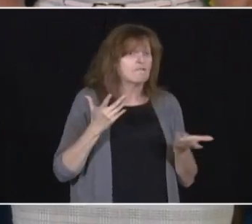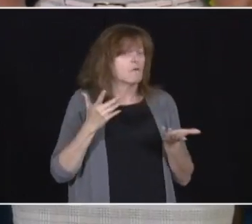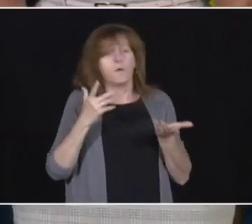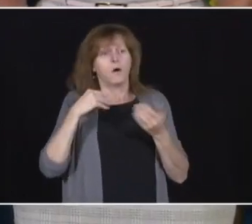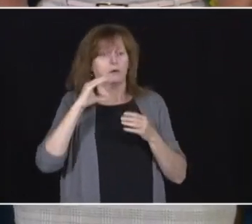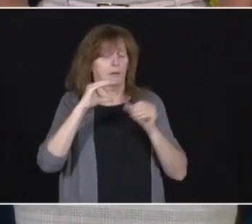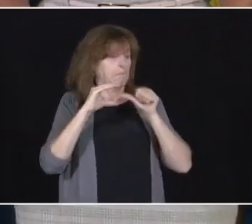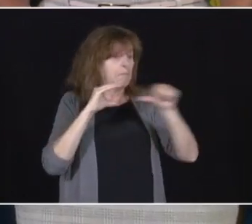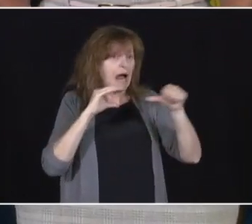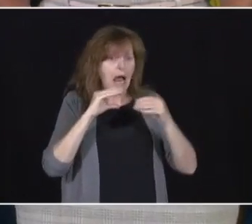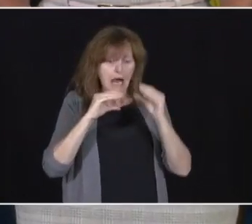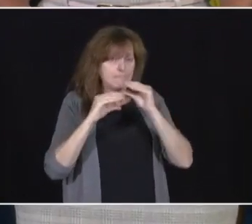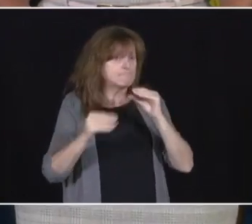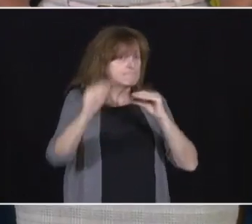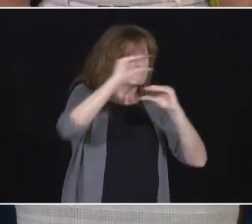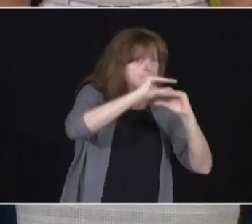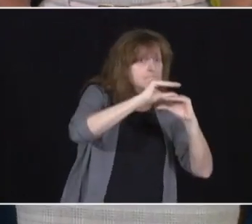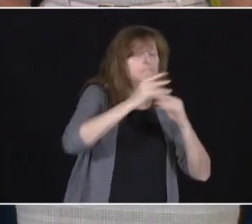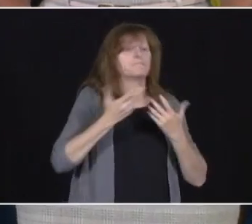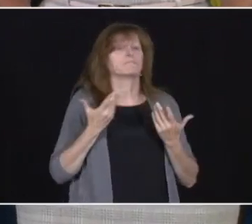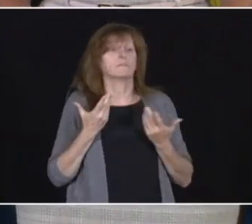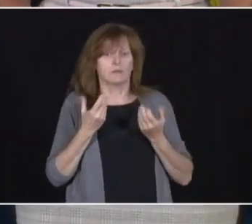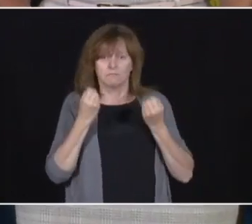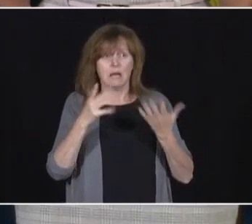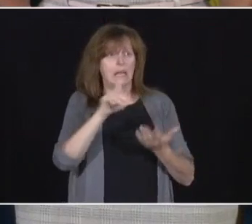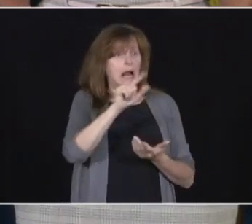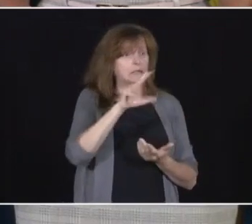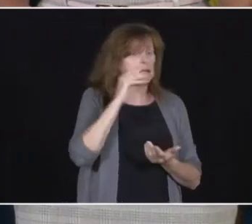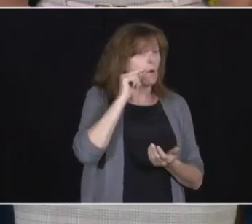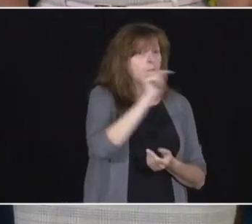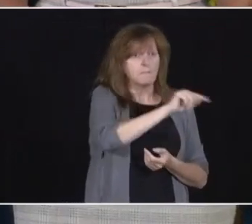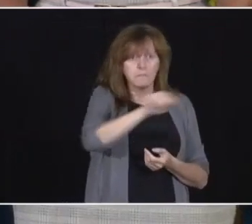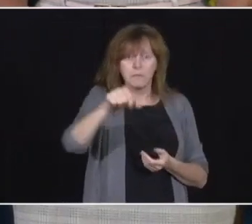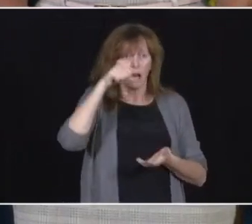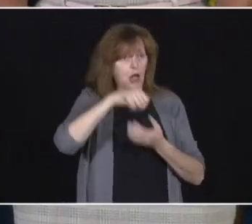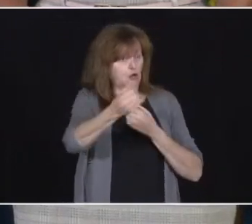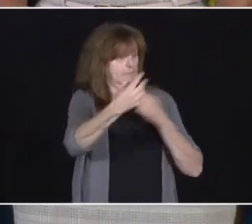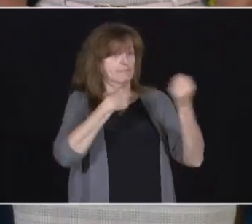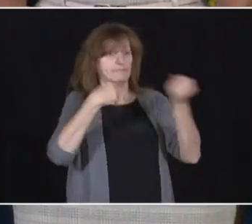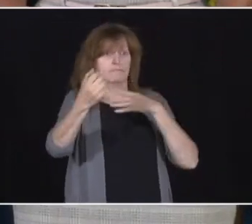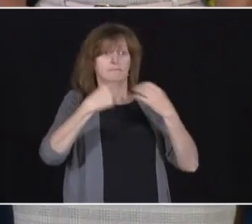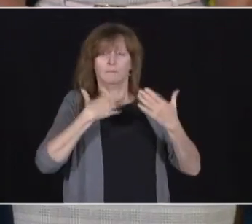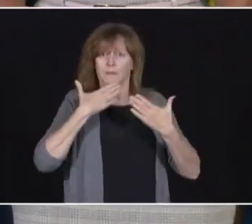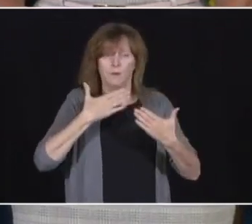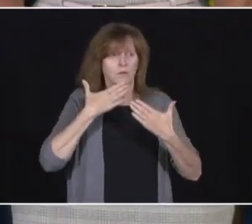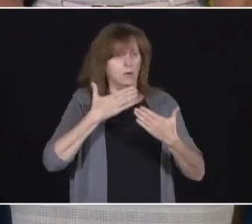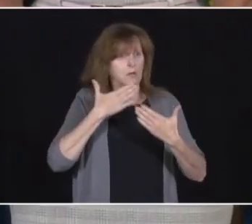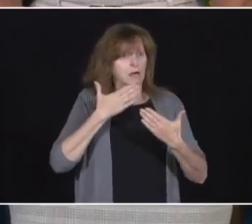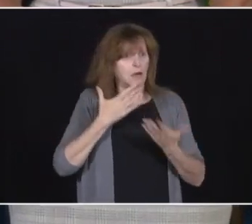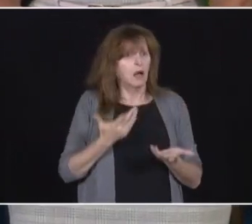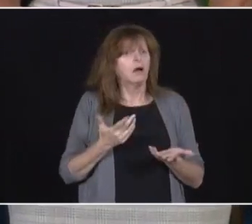or you can increase the paid to the people and we actually have letters back from long-term care home saying thank you, very much.